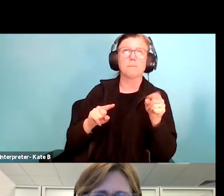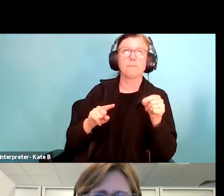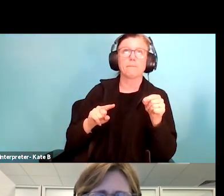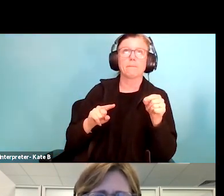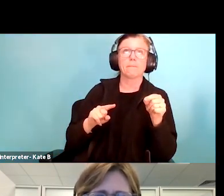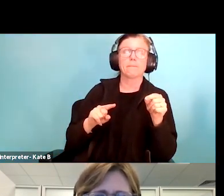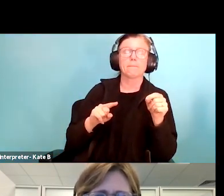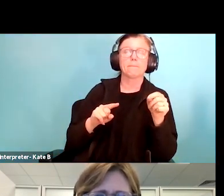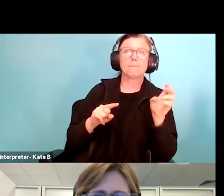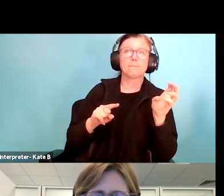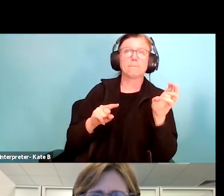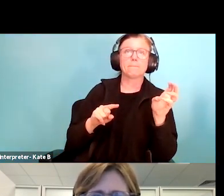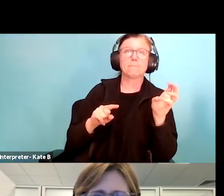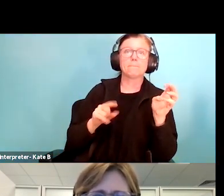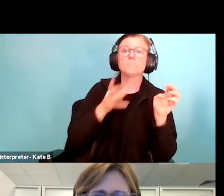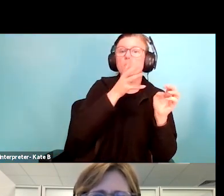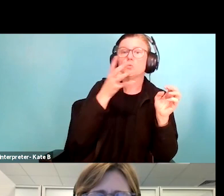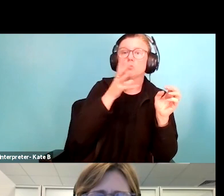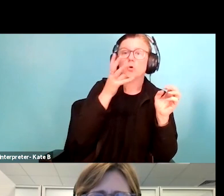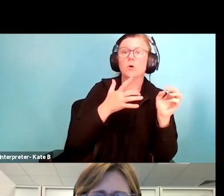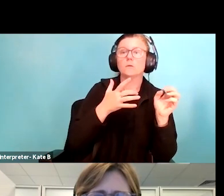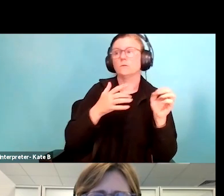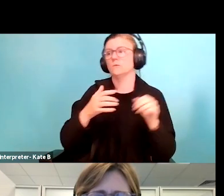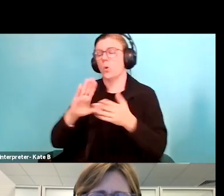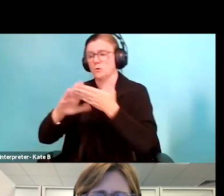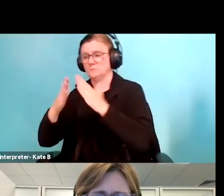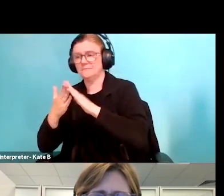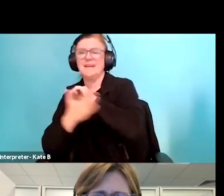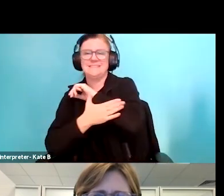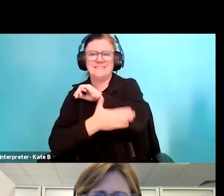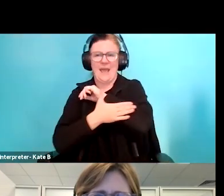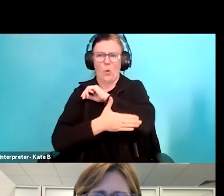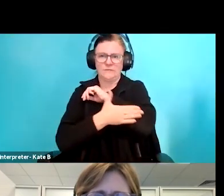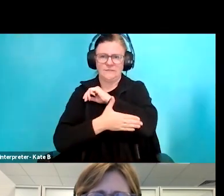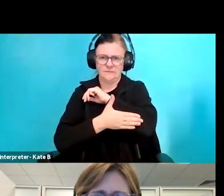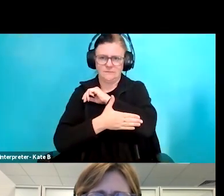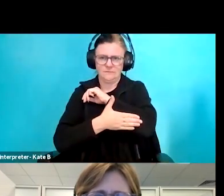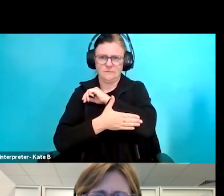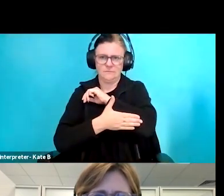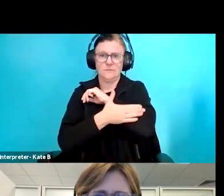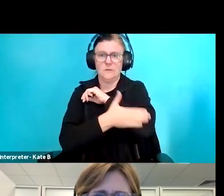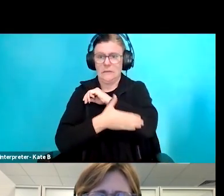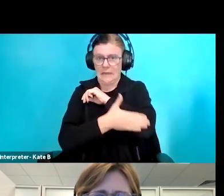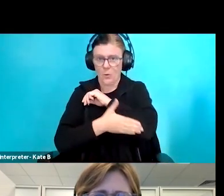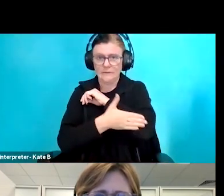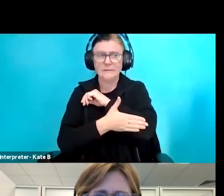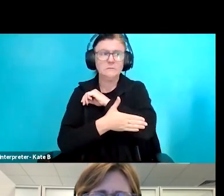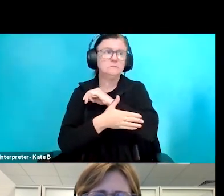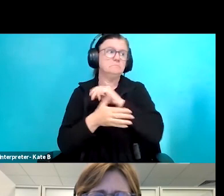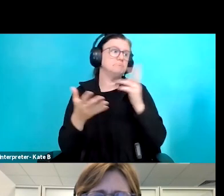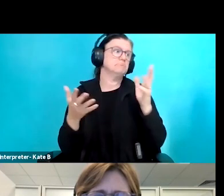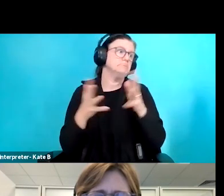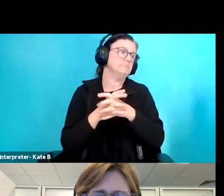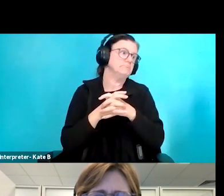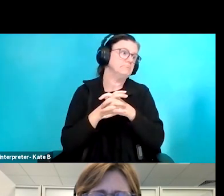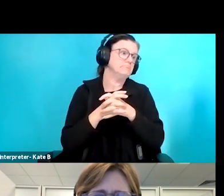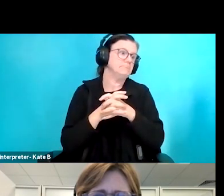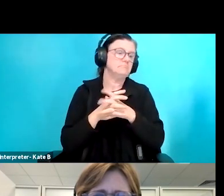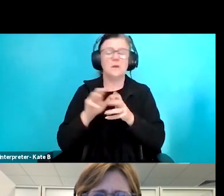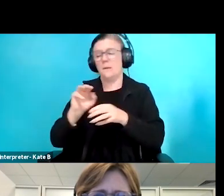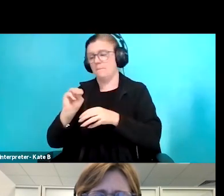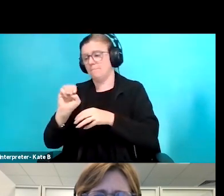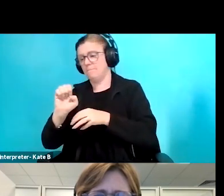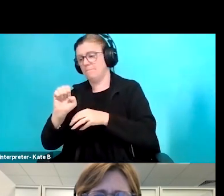based on county of residence and counties can be classified as metropolitan, micropolitan,